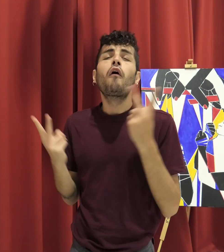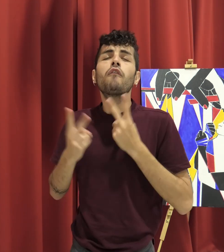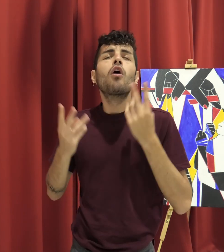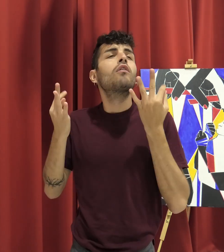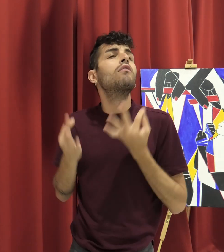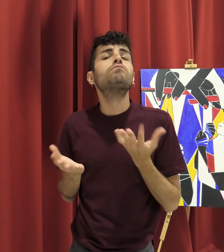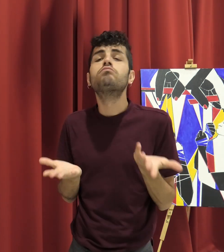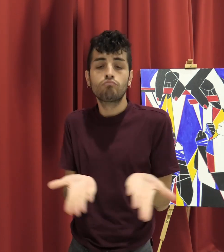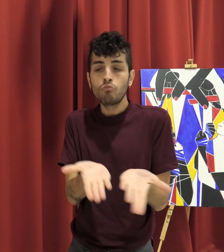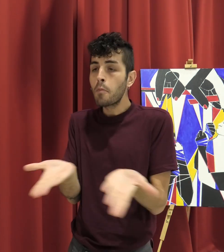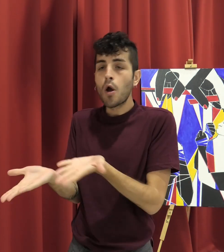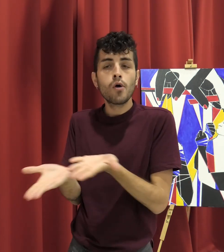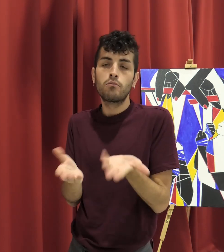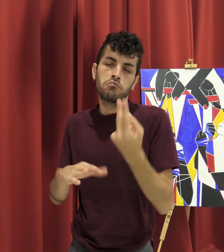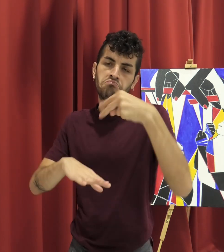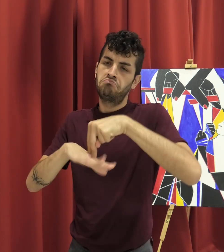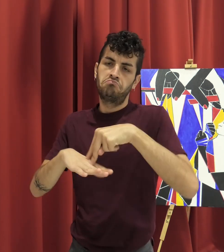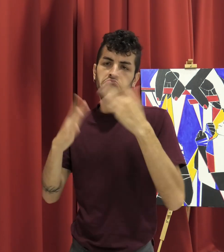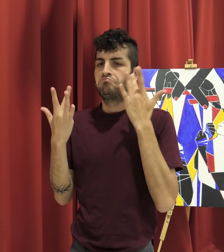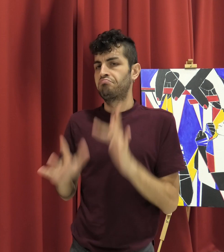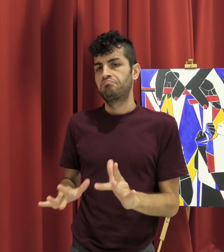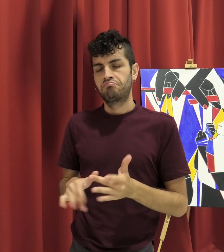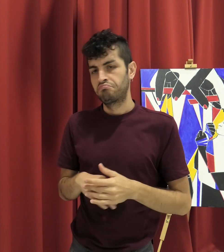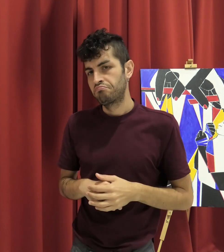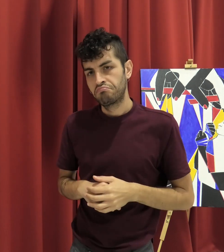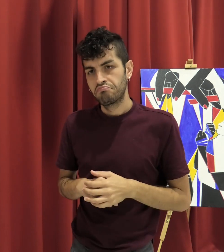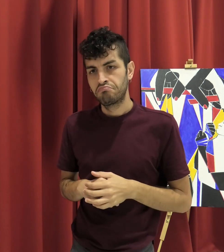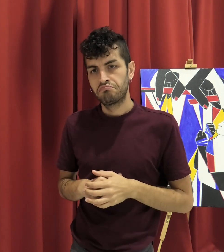If I had to perform now, it would be enough to have a stage.